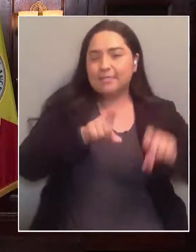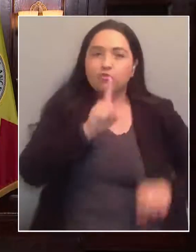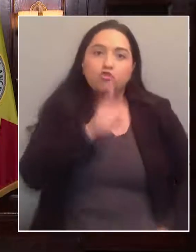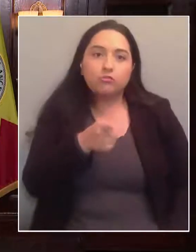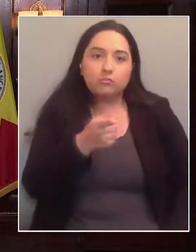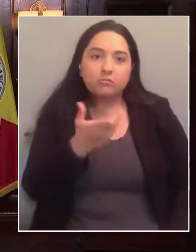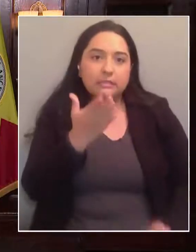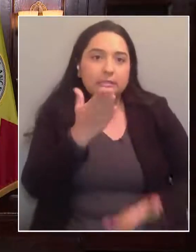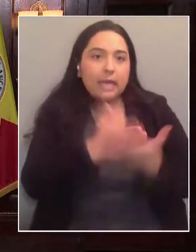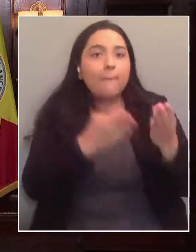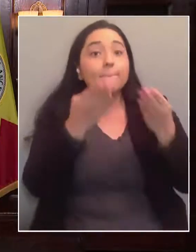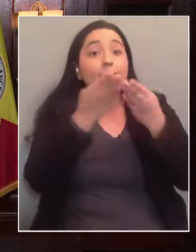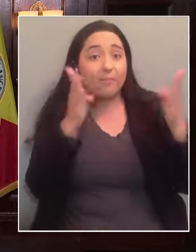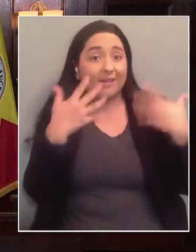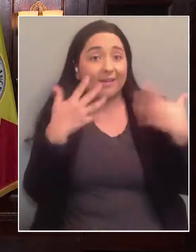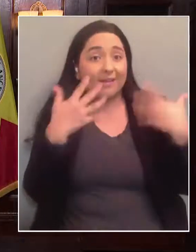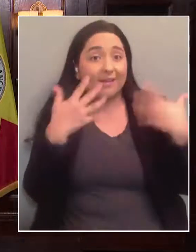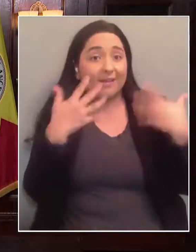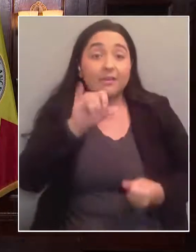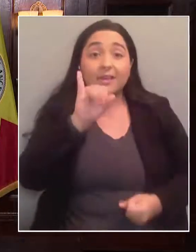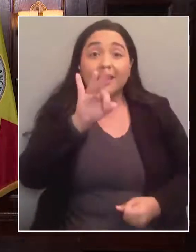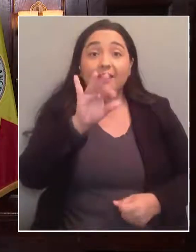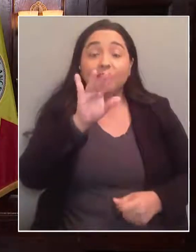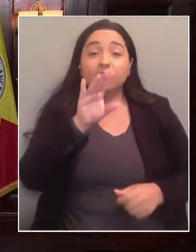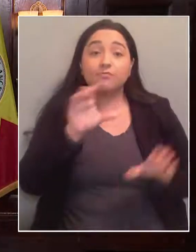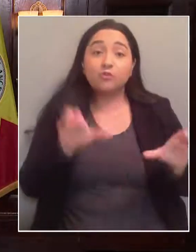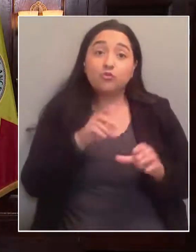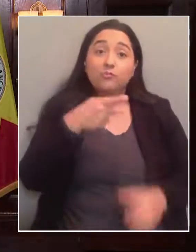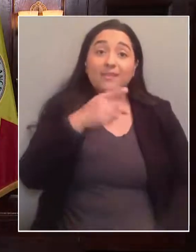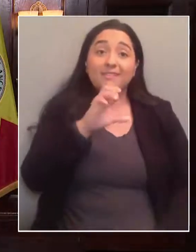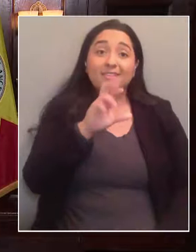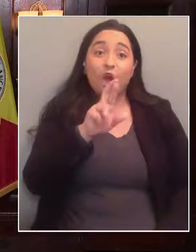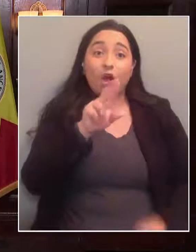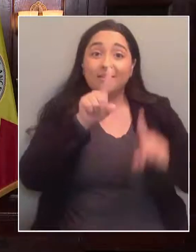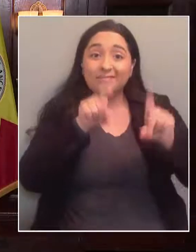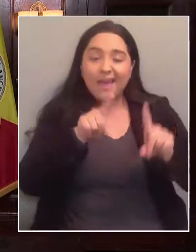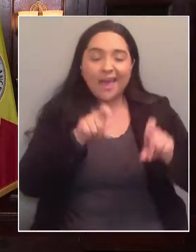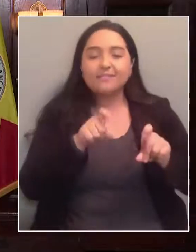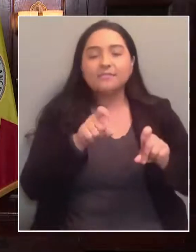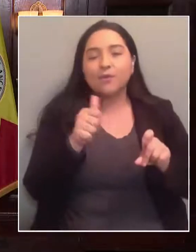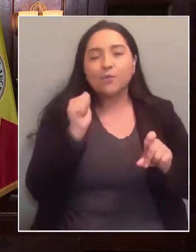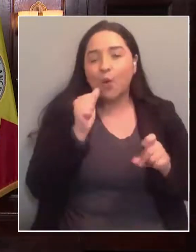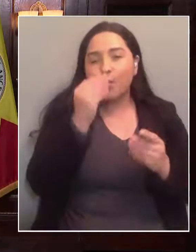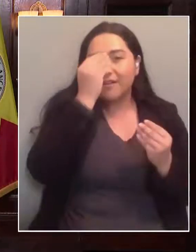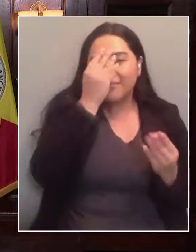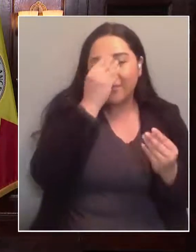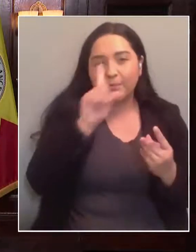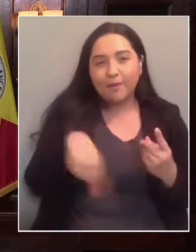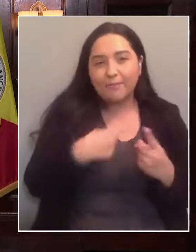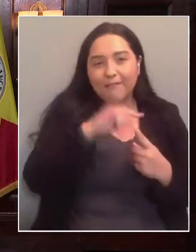BOX STORE. IF YOU DO A PC R TEST, YOU